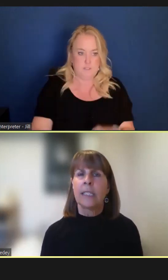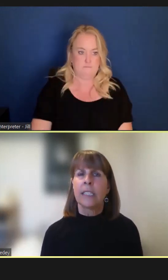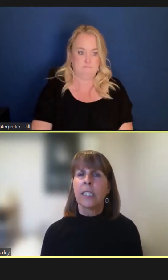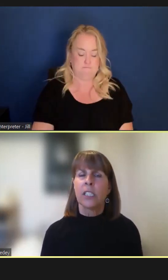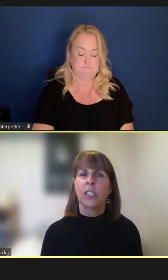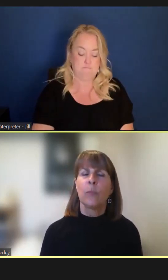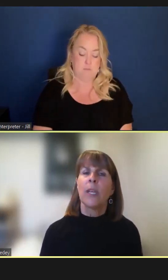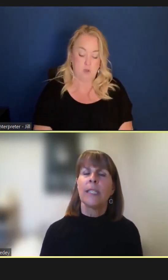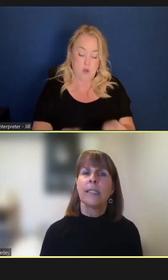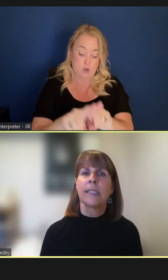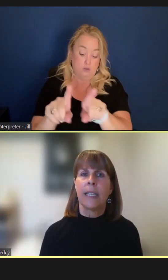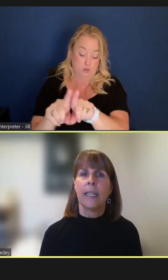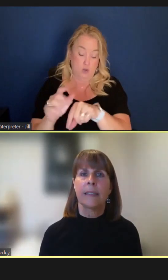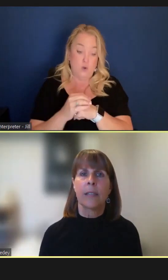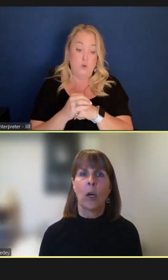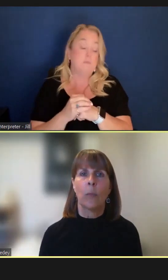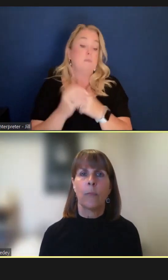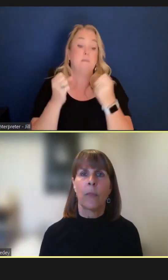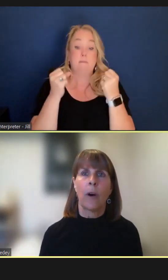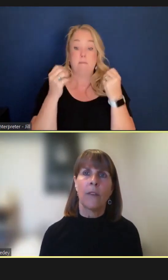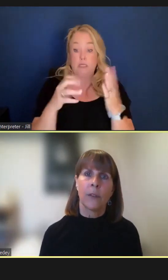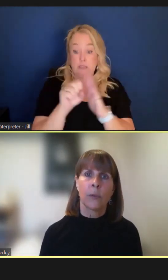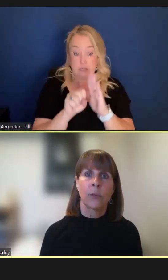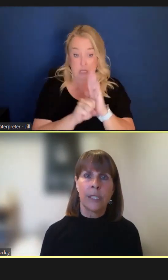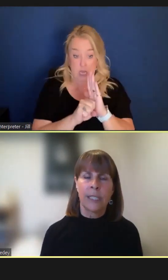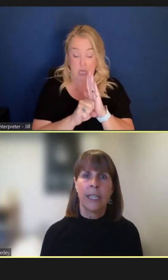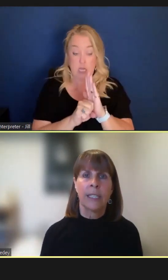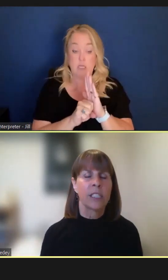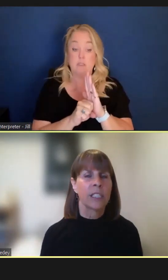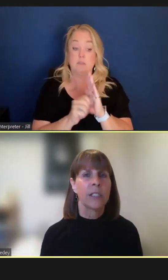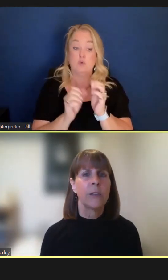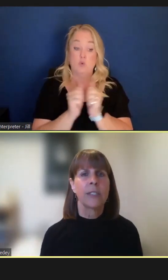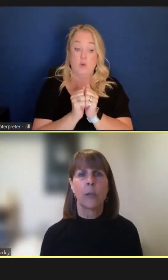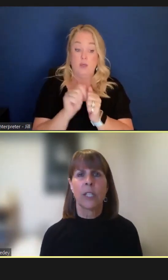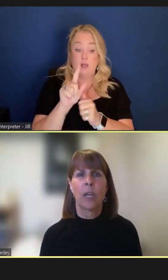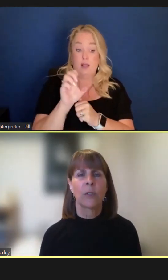addition in many states um often through lead K initiatives sometimes through